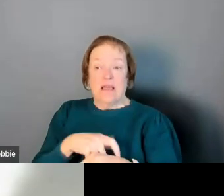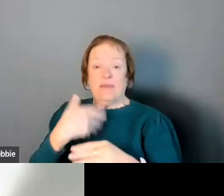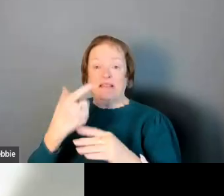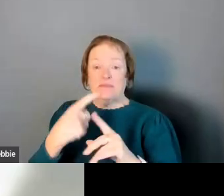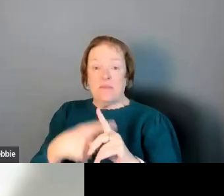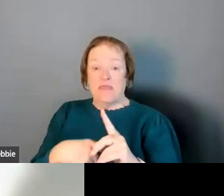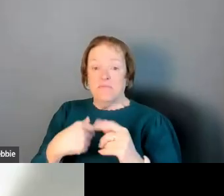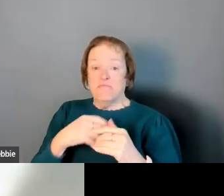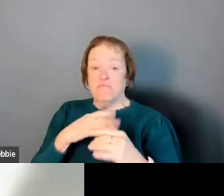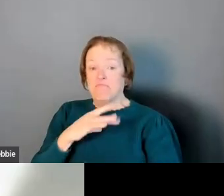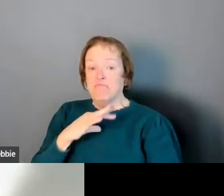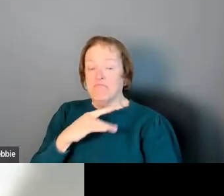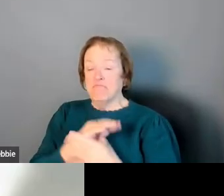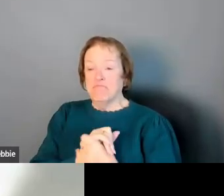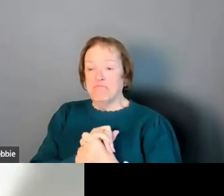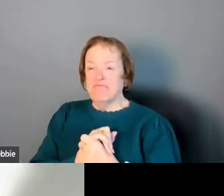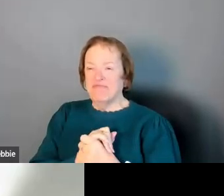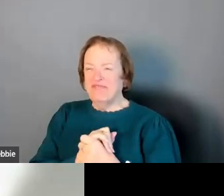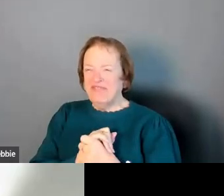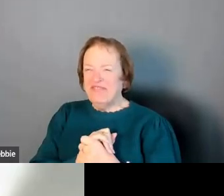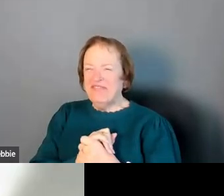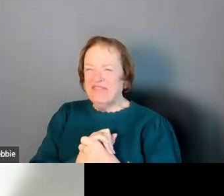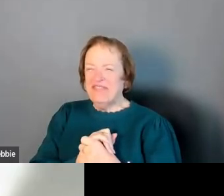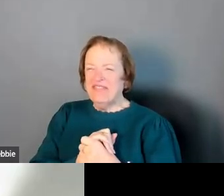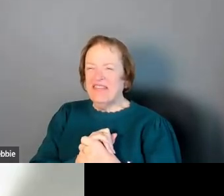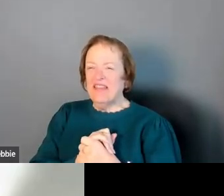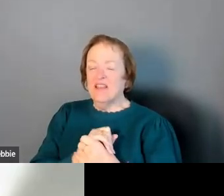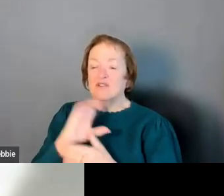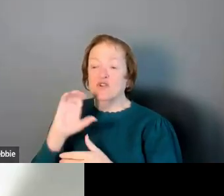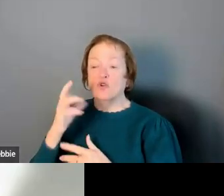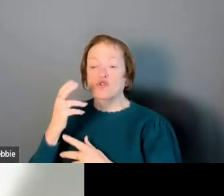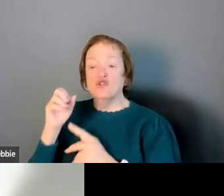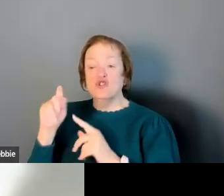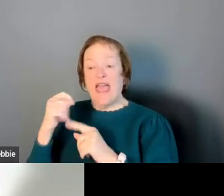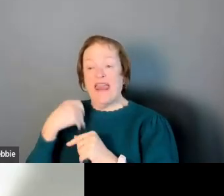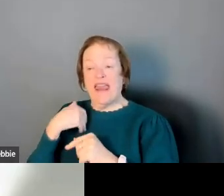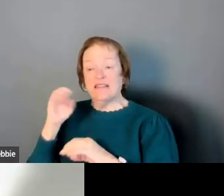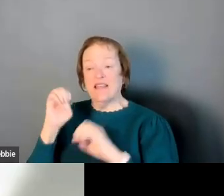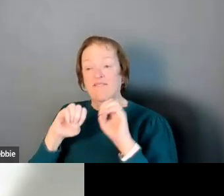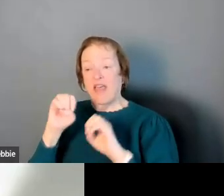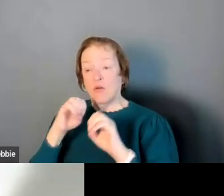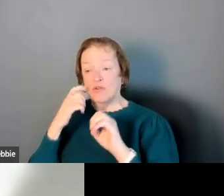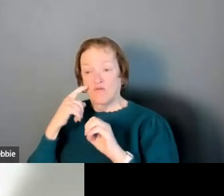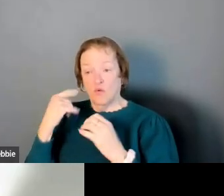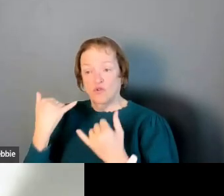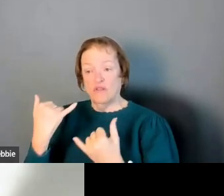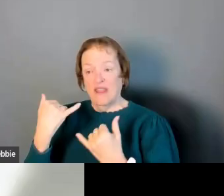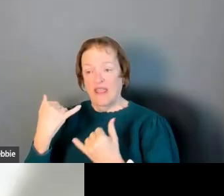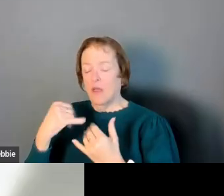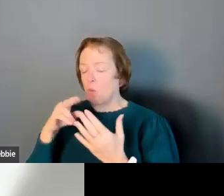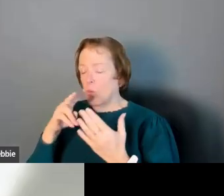So, in the chat is the evaluation for today. We read every single evaluation.